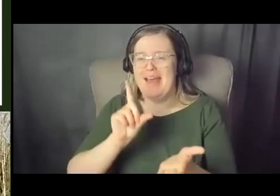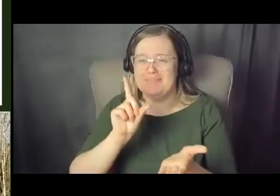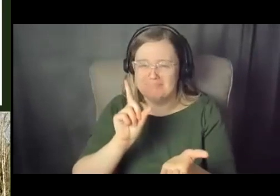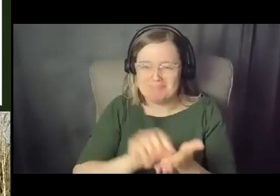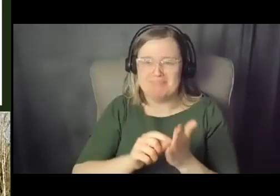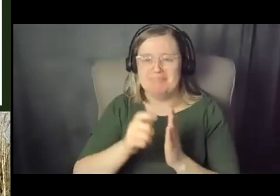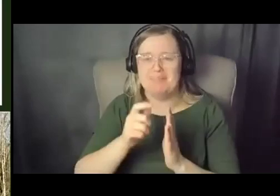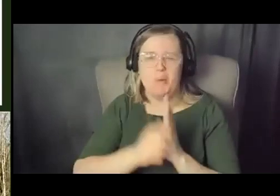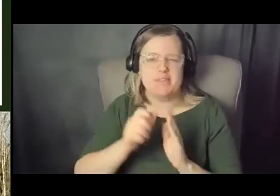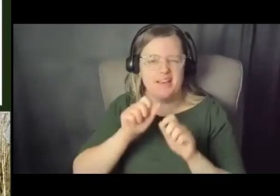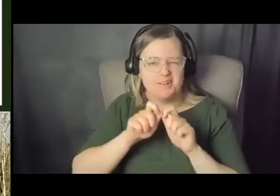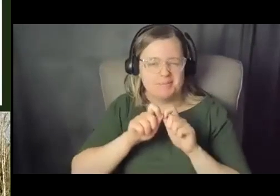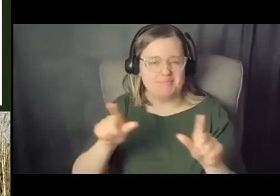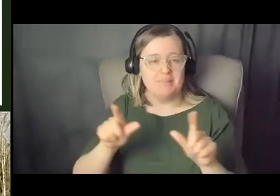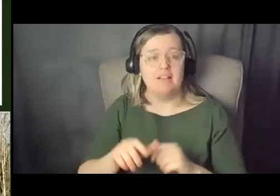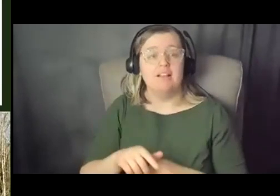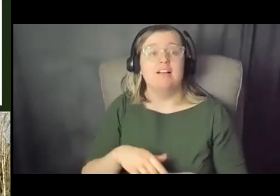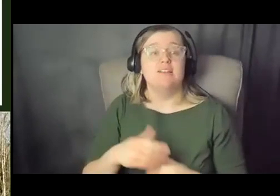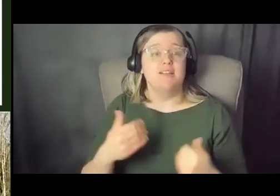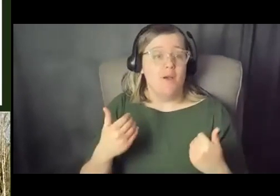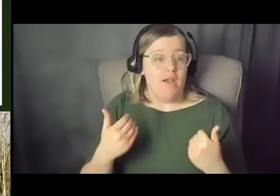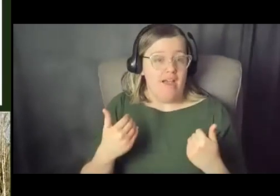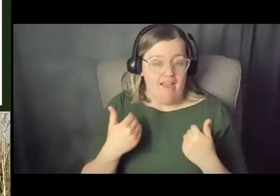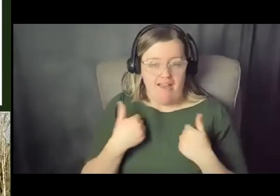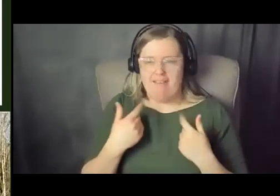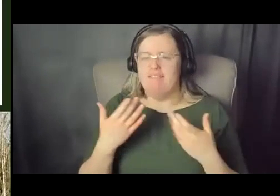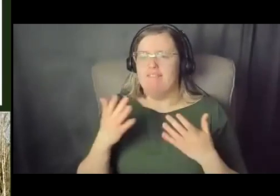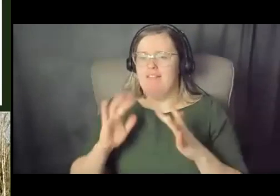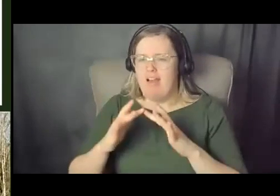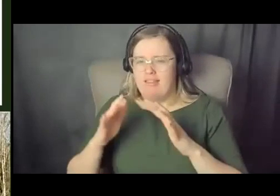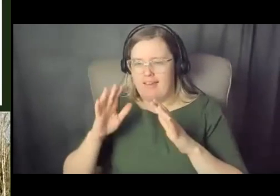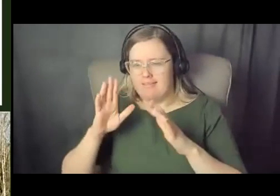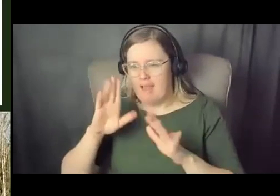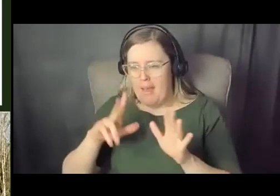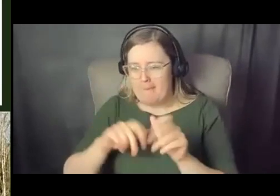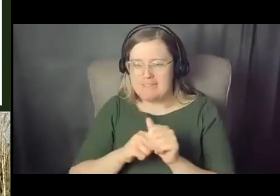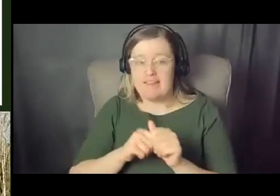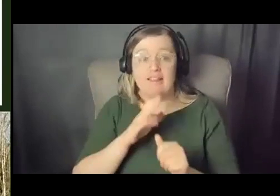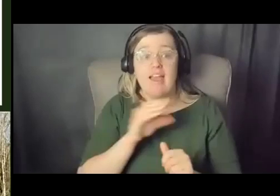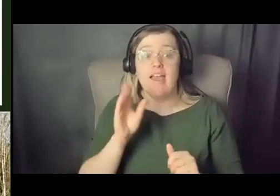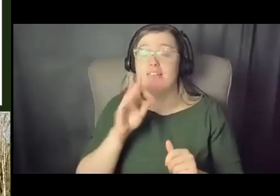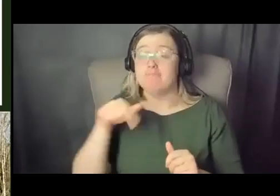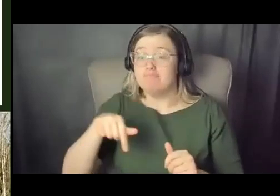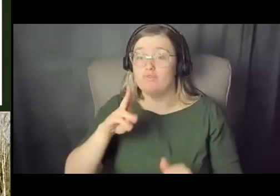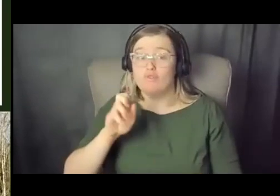continue to do electronic updates, we are having virtual meetings, we will be posting an online open house, it will have